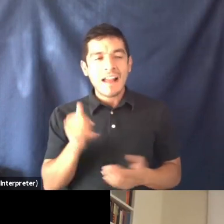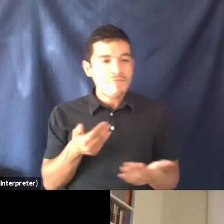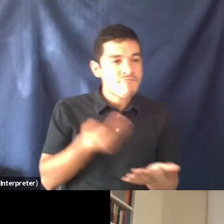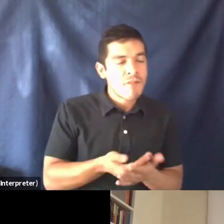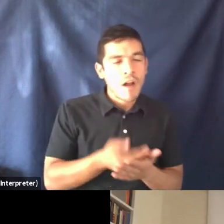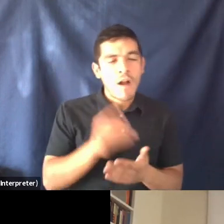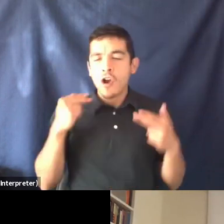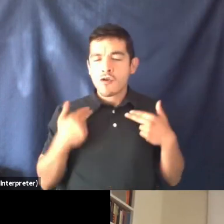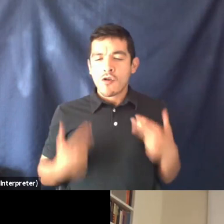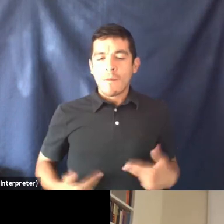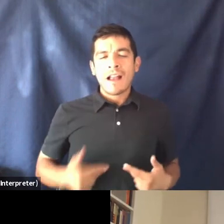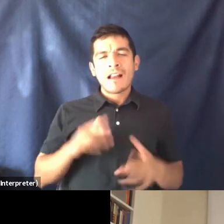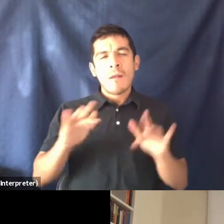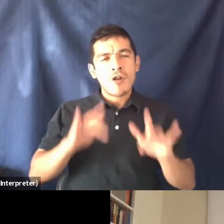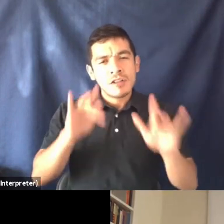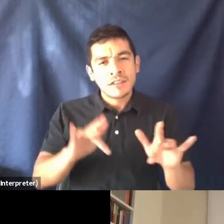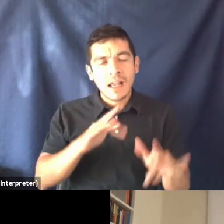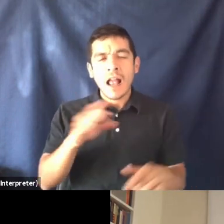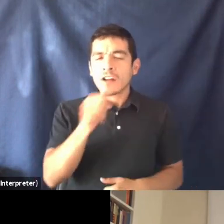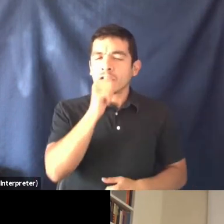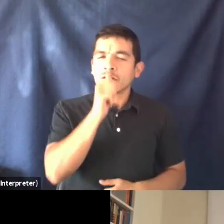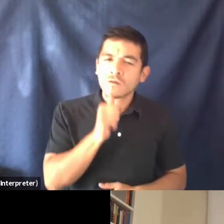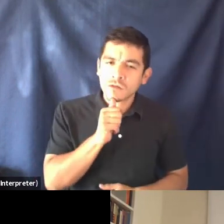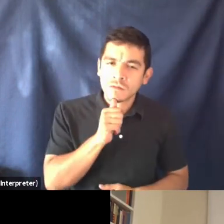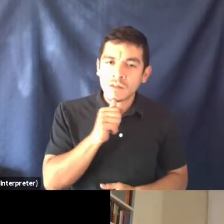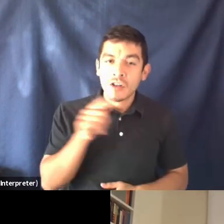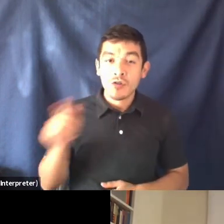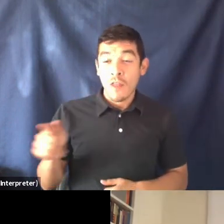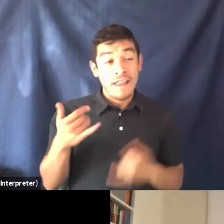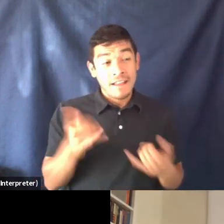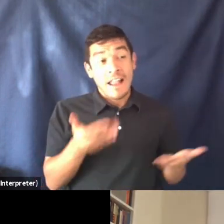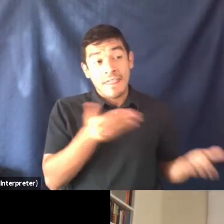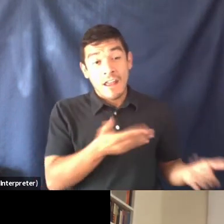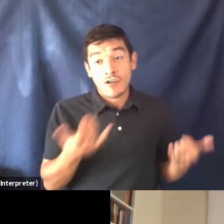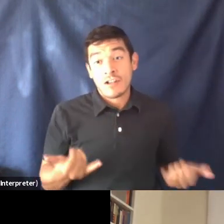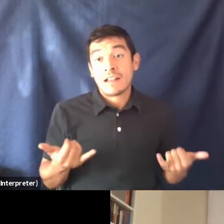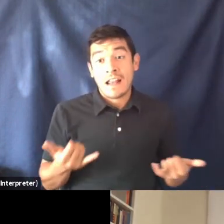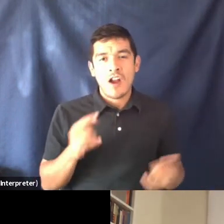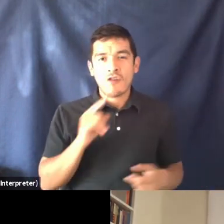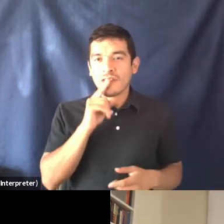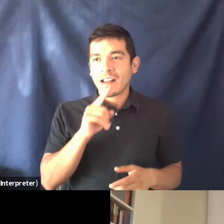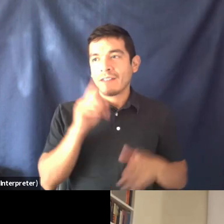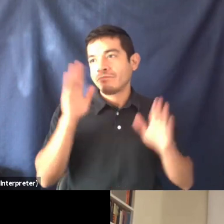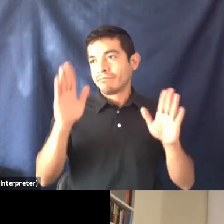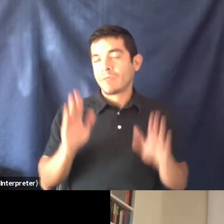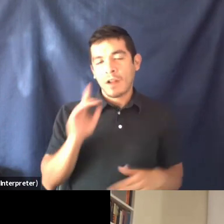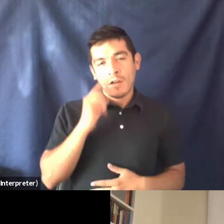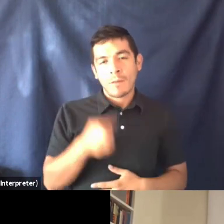and their existence today there is kind of a miracle to me, even though we think of stray dogs as really common, you know, beings.